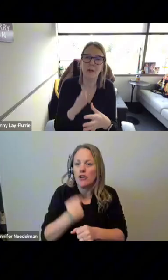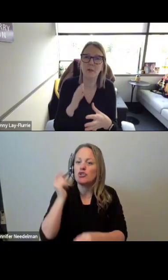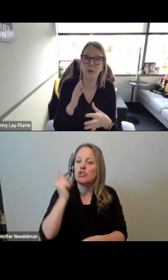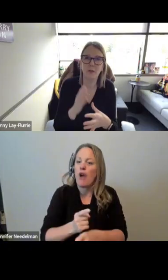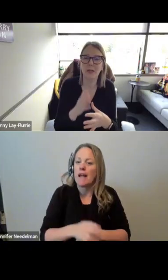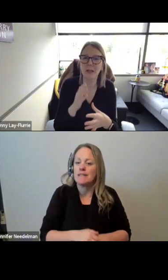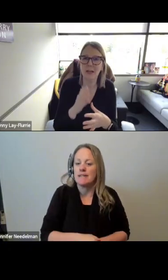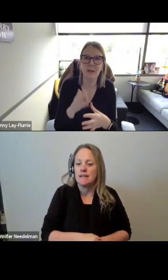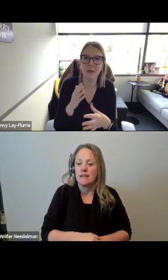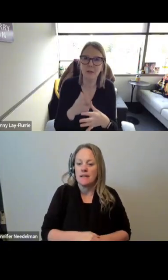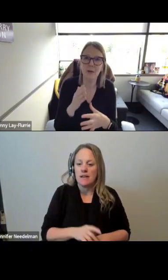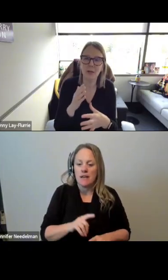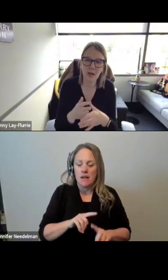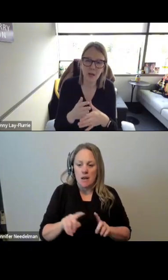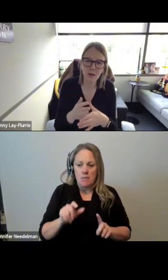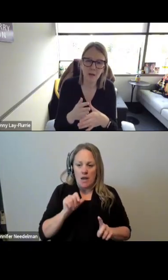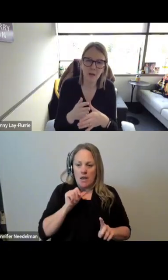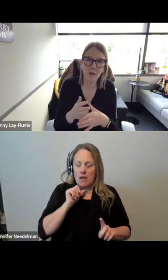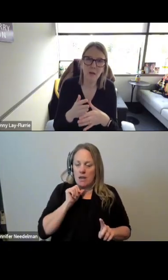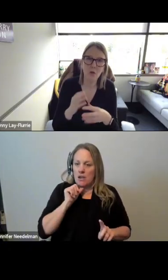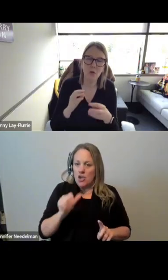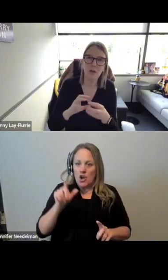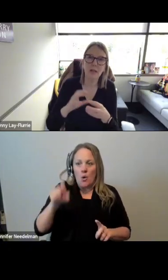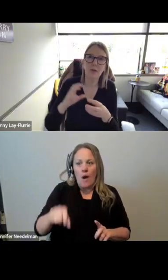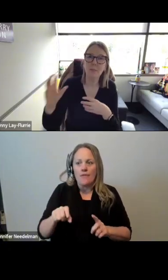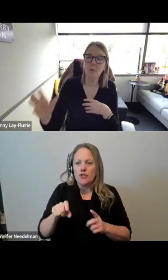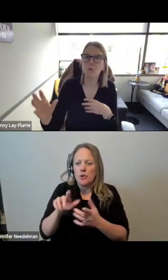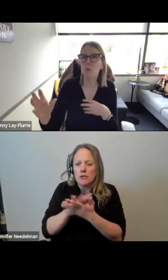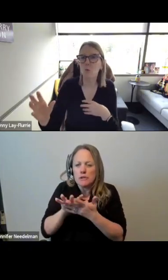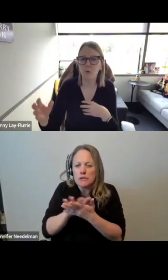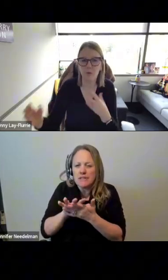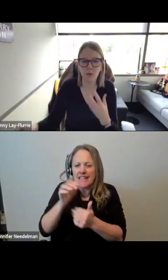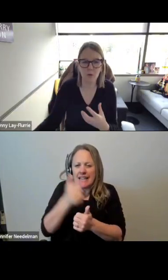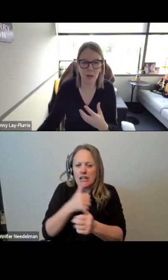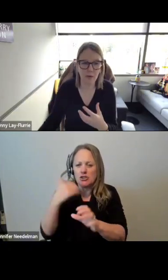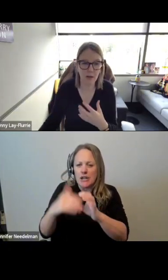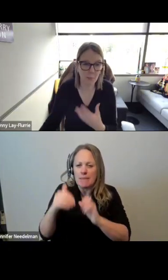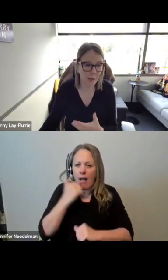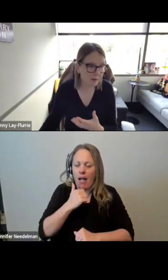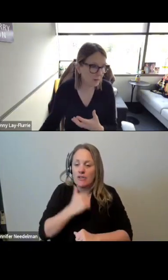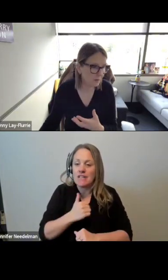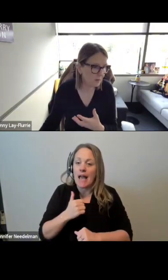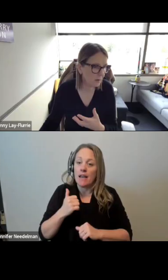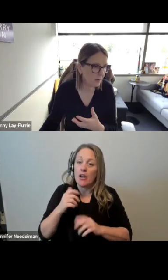to feel those singular emails every day, you can give people tools that drive independence.